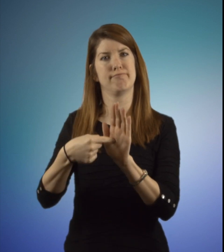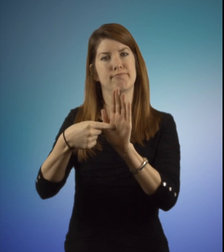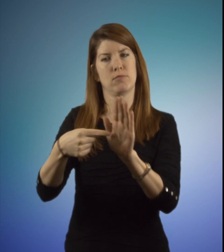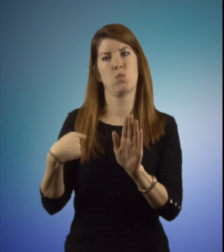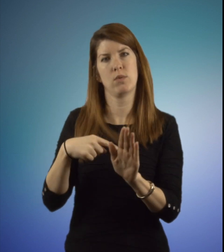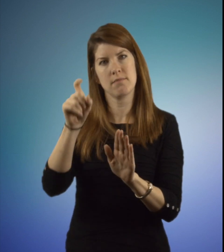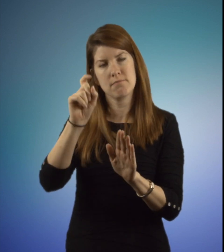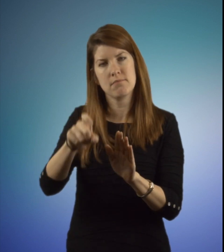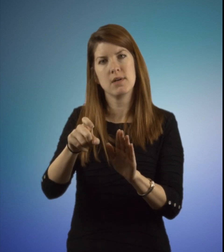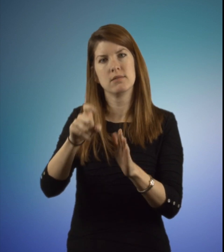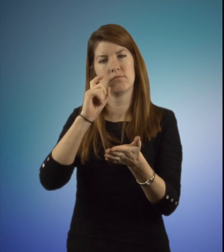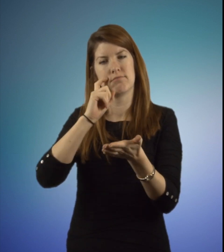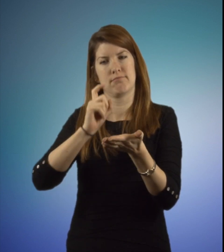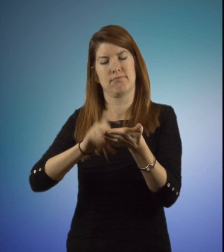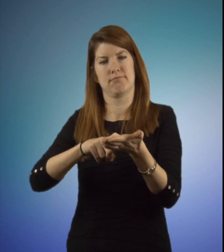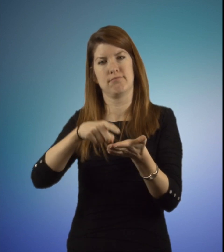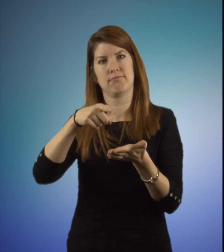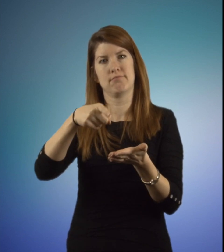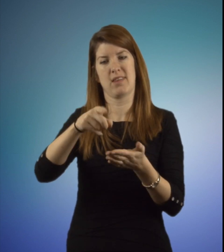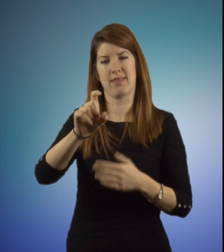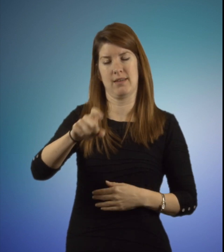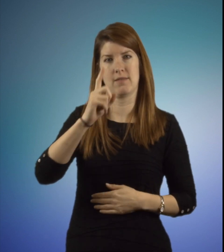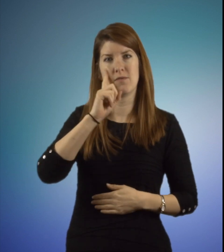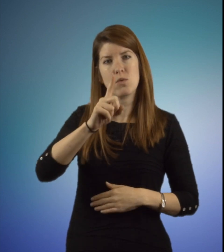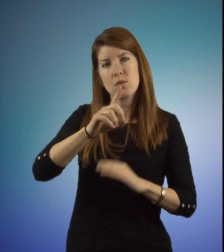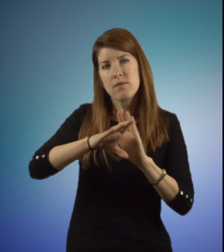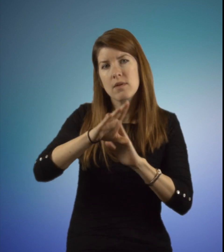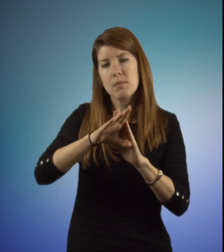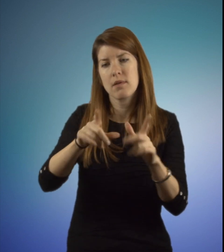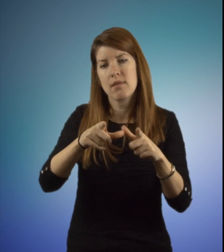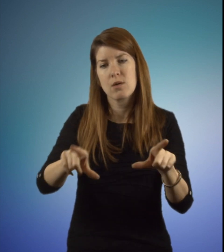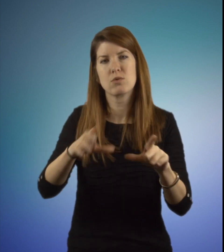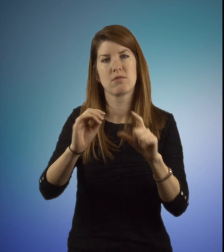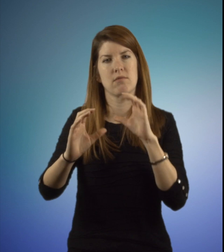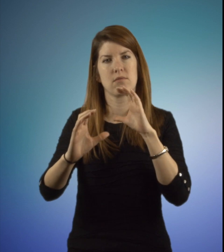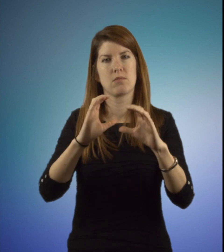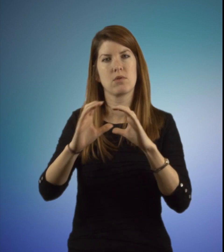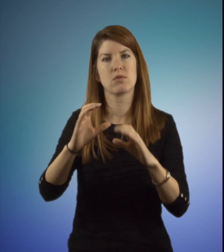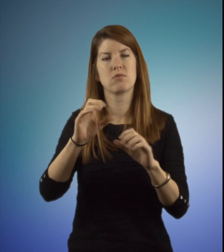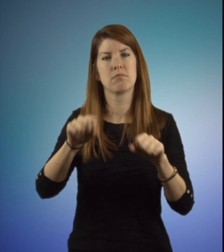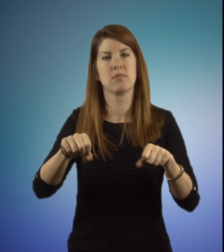The statewide plan indicates we must recognize the need for development of language